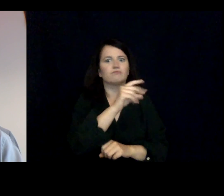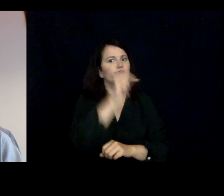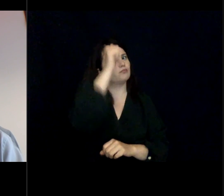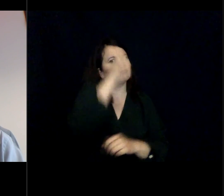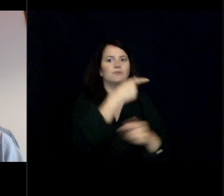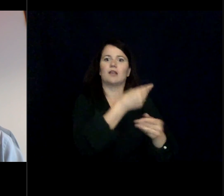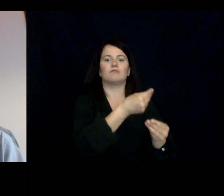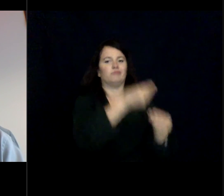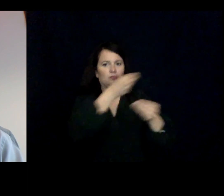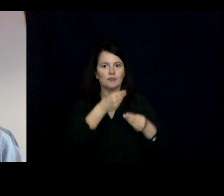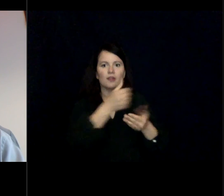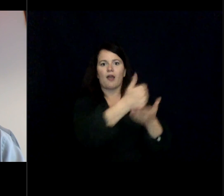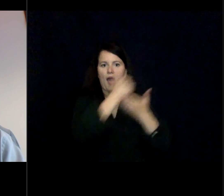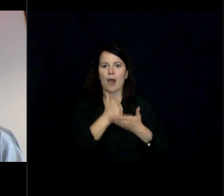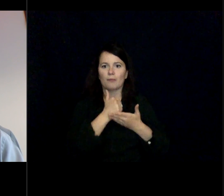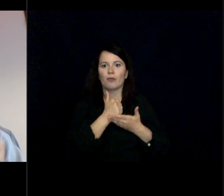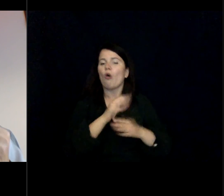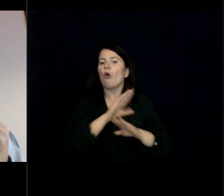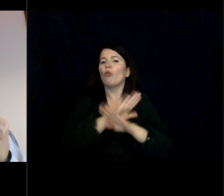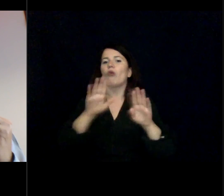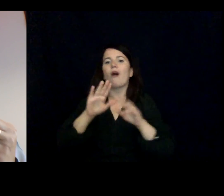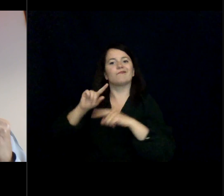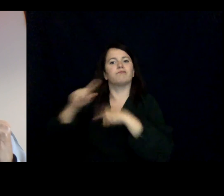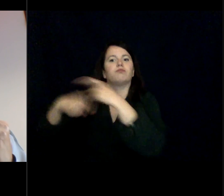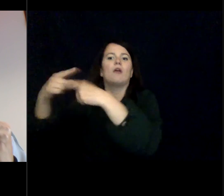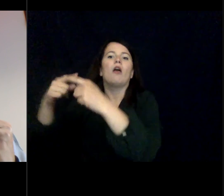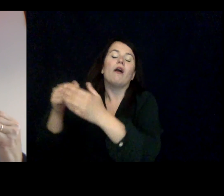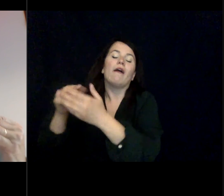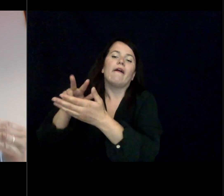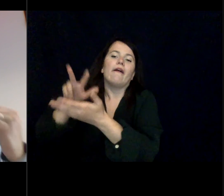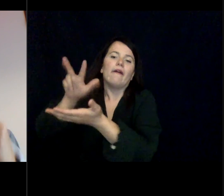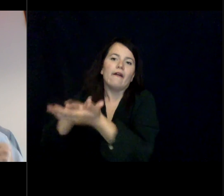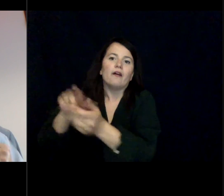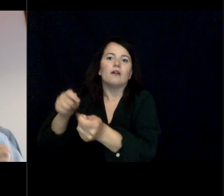It should bypass different levels, and I think it should be direct